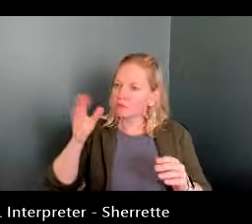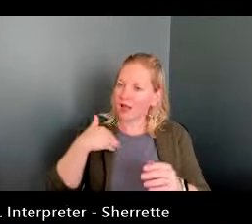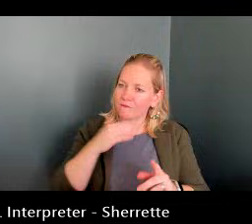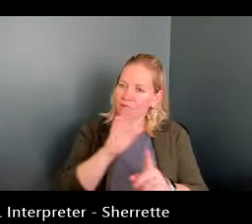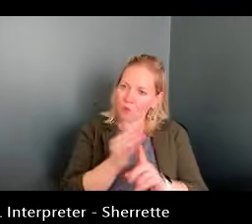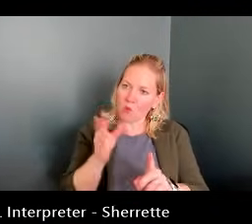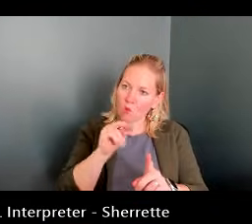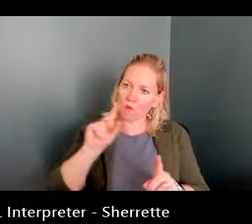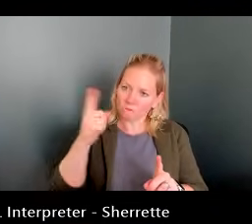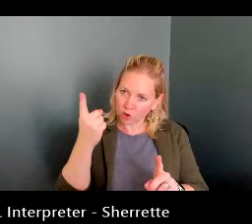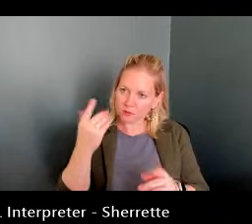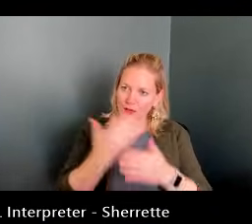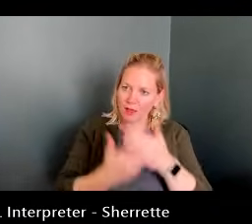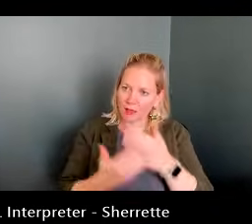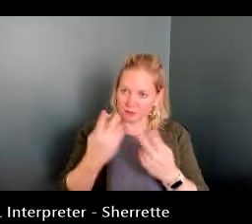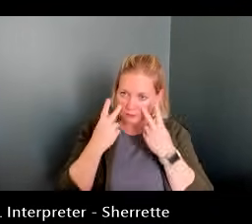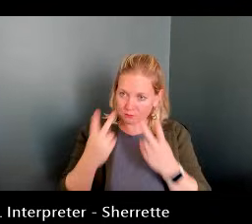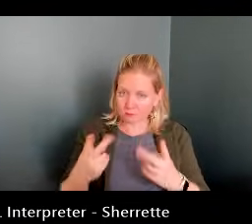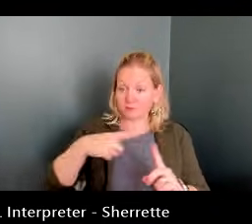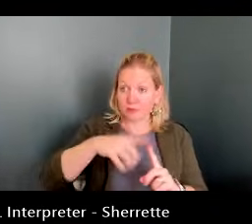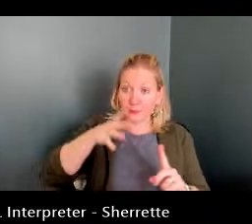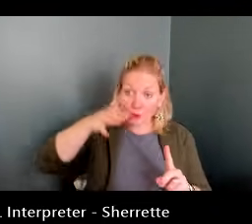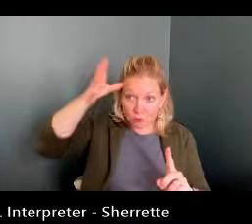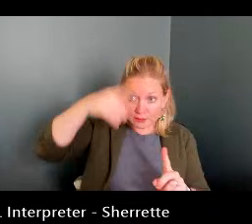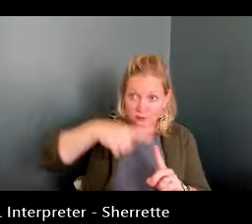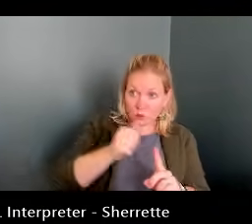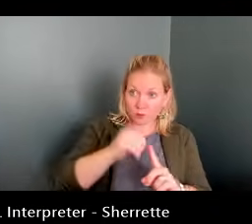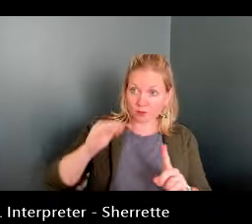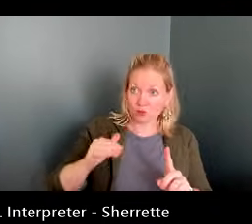parent of a child with sickle cell, from physician investigators who have dedicated